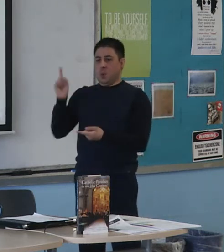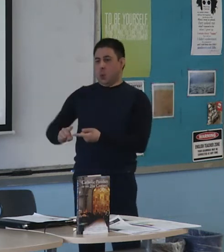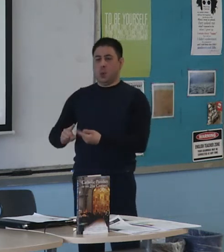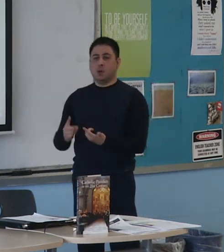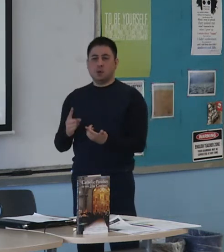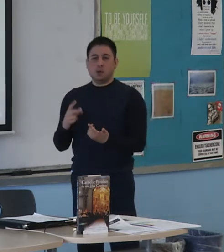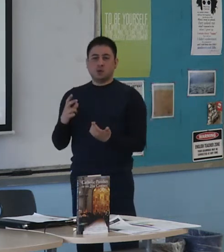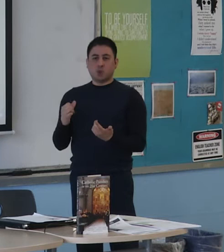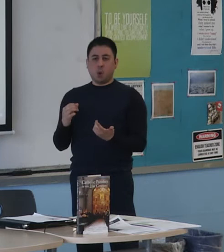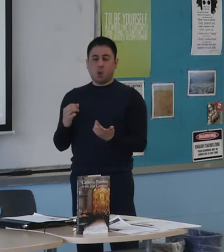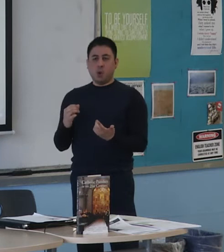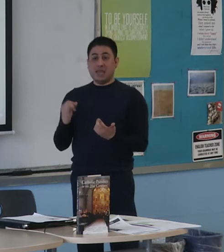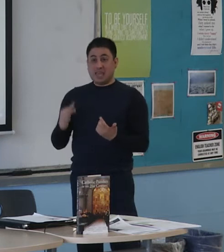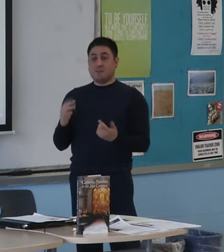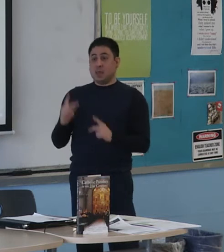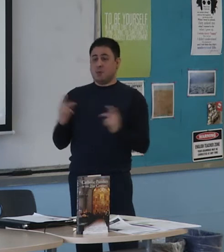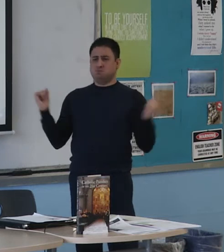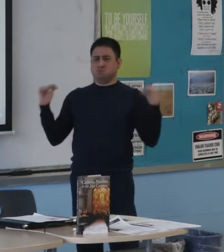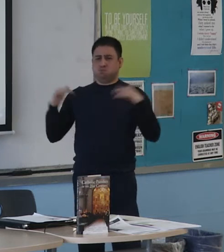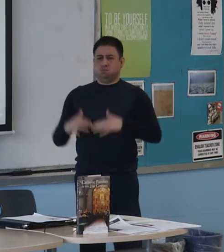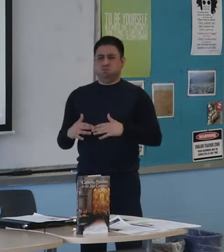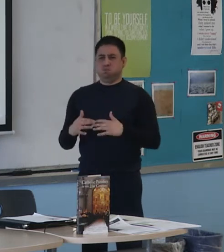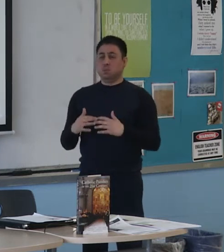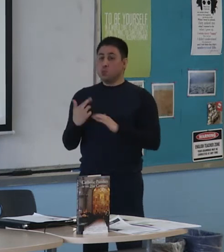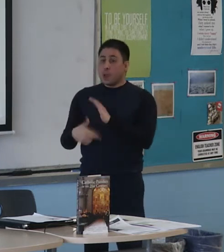we get a larger grouping, though keep in mind this is representing the whole nation, so